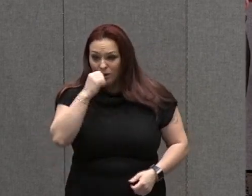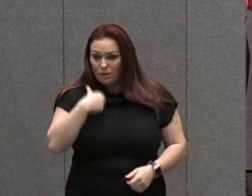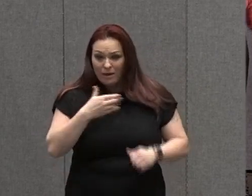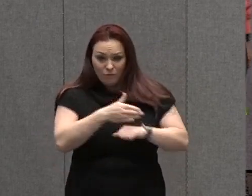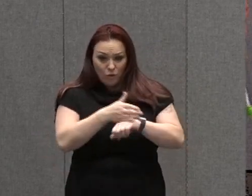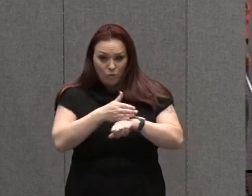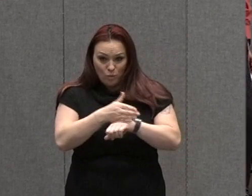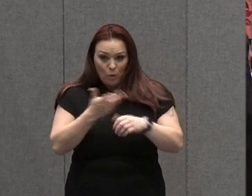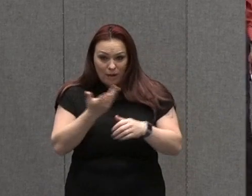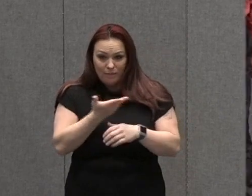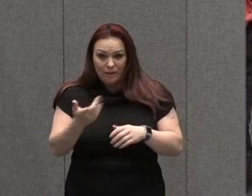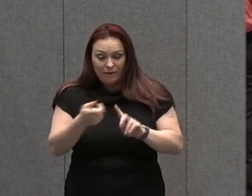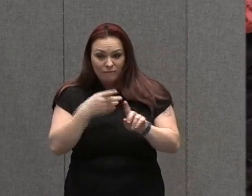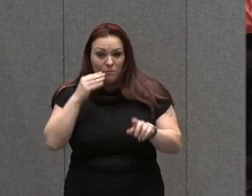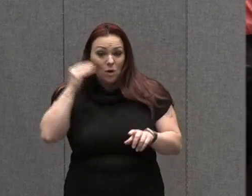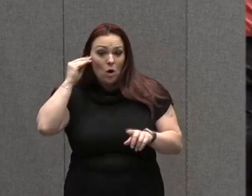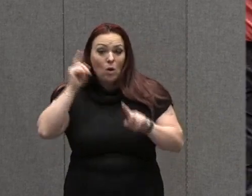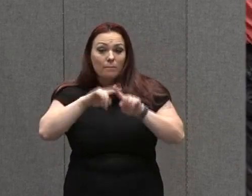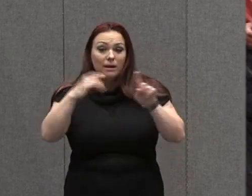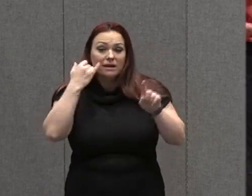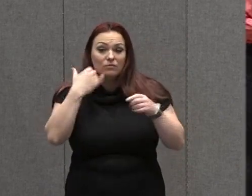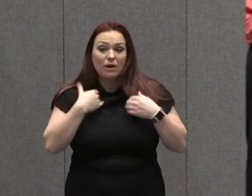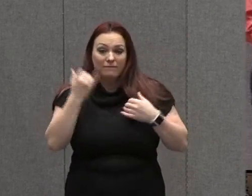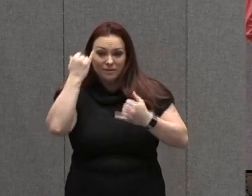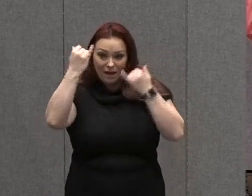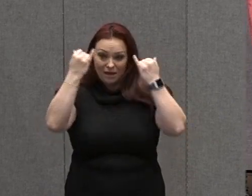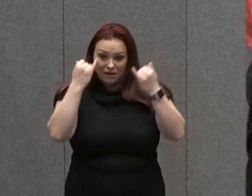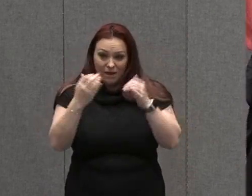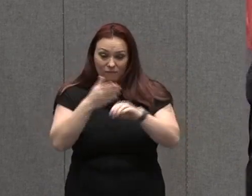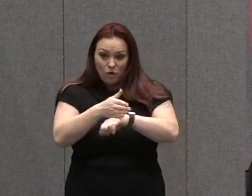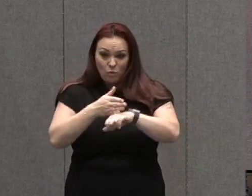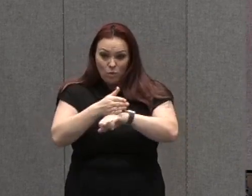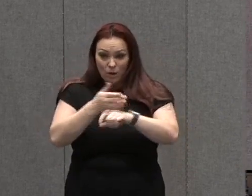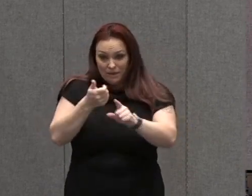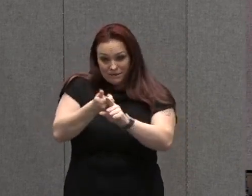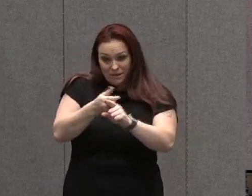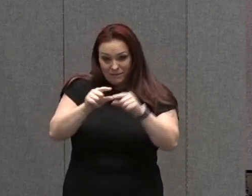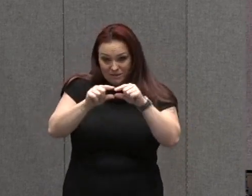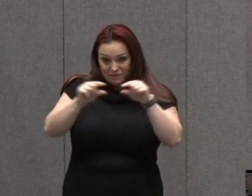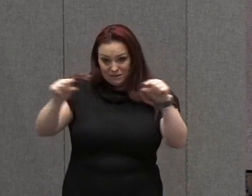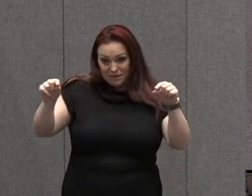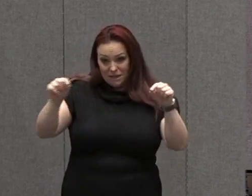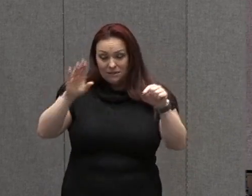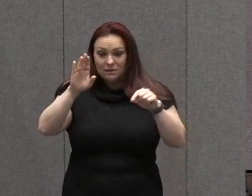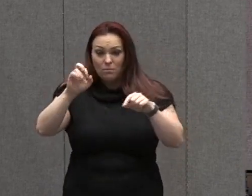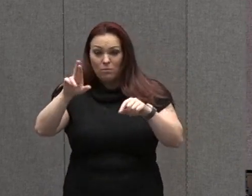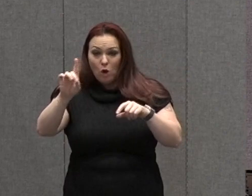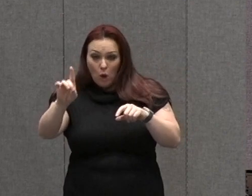if you've got ideas for wood, sticks, boards, wooden poles, oh the chopsticks.